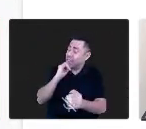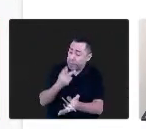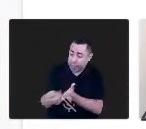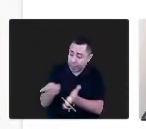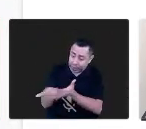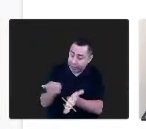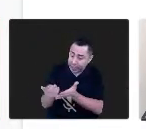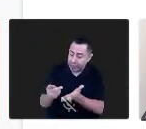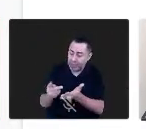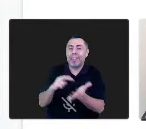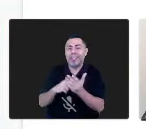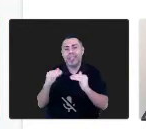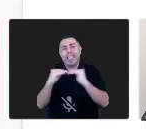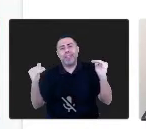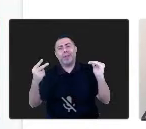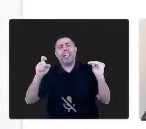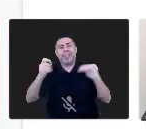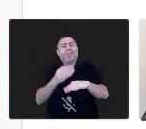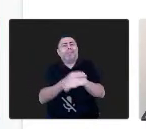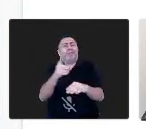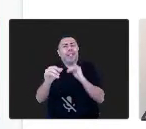right and so you want to figure out where you are in the funnel where you're having the problem so